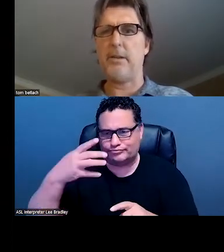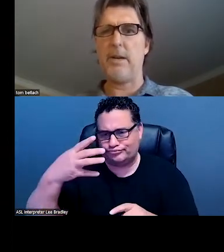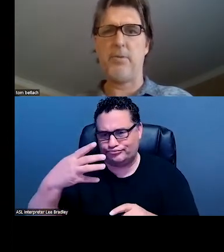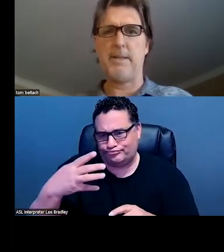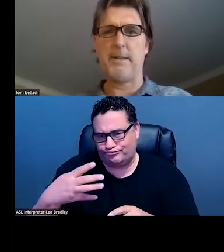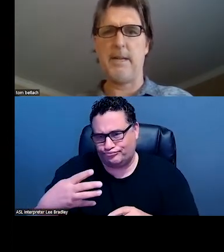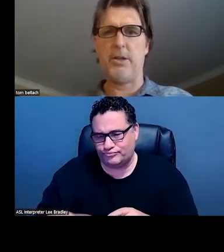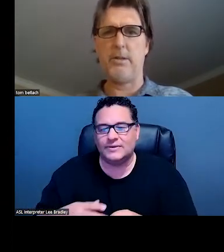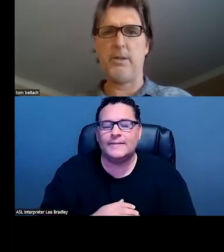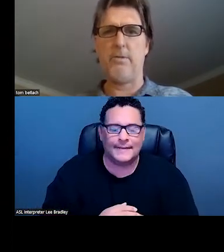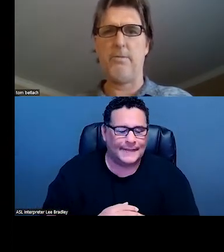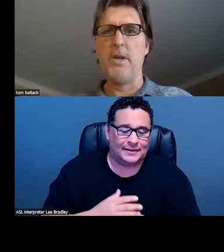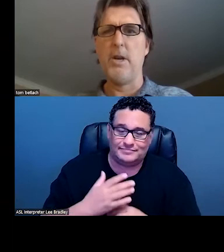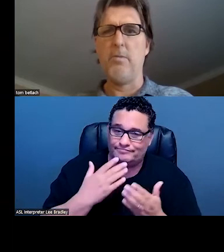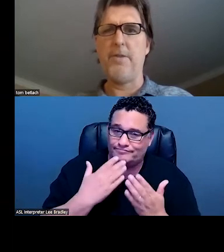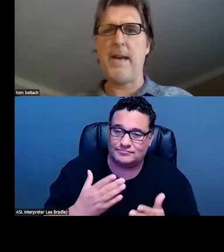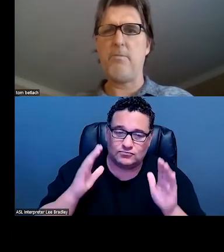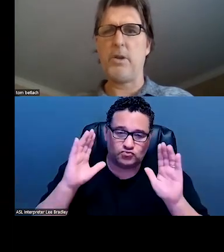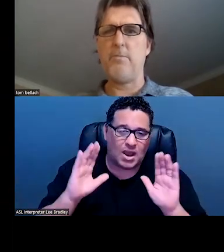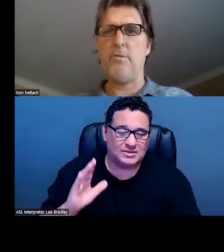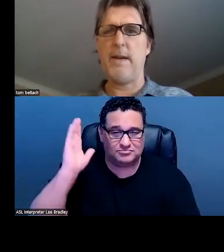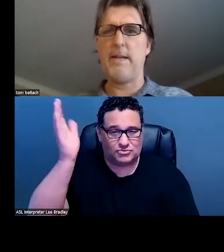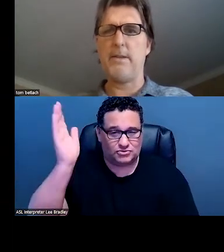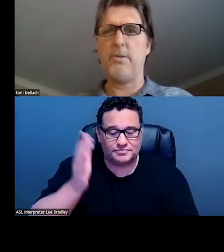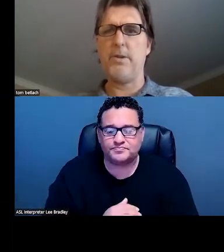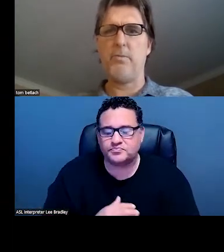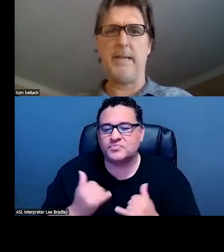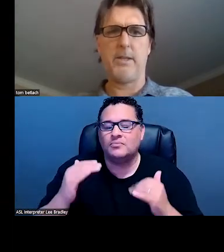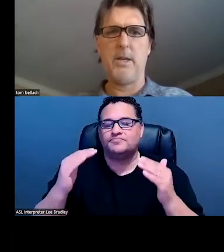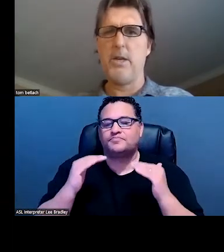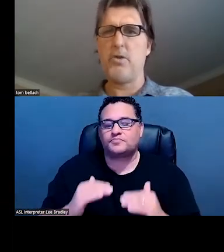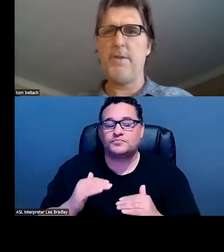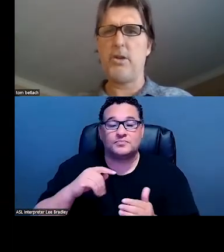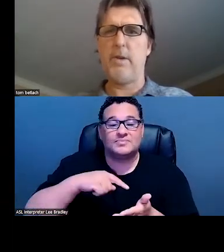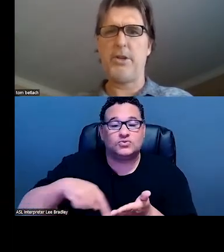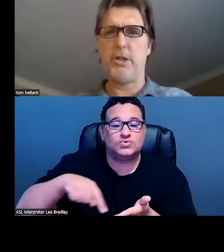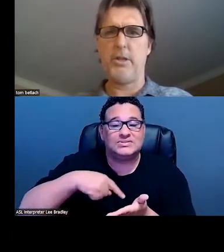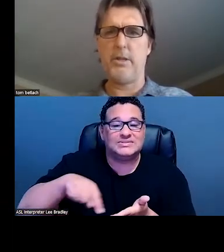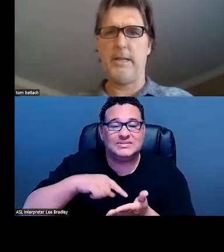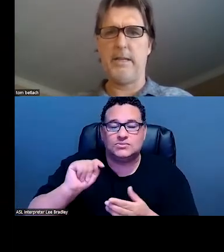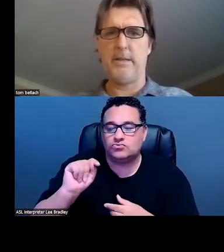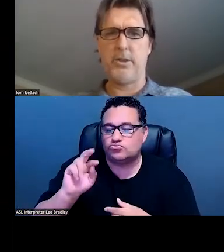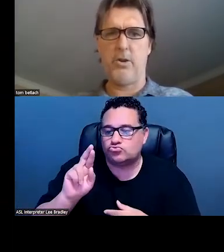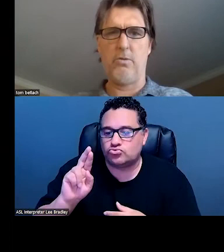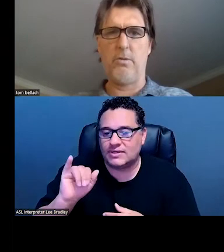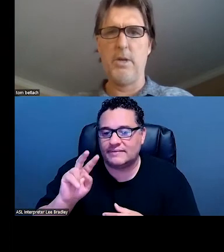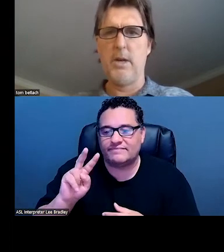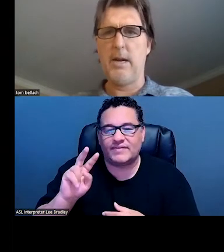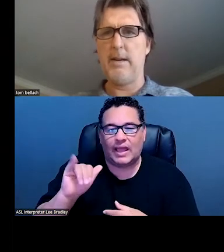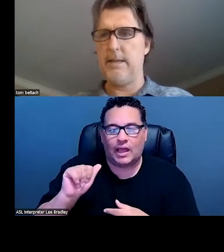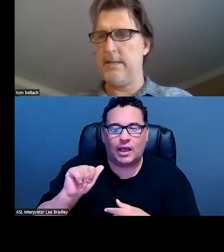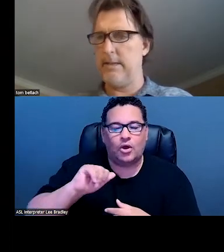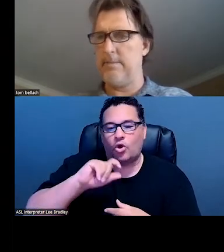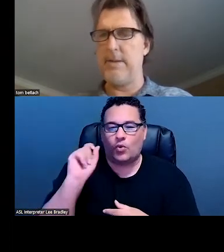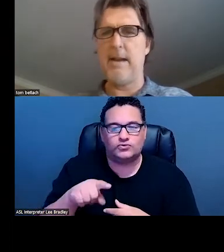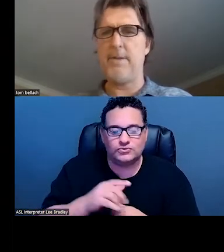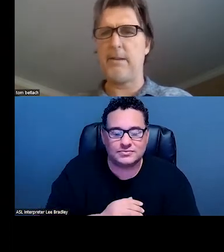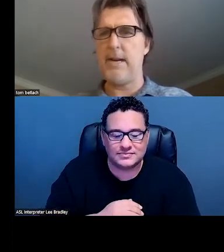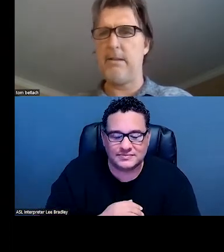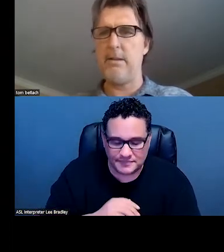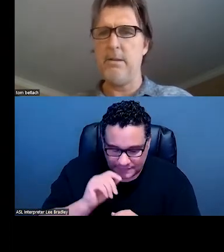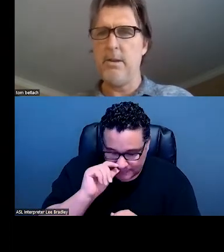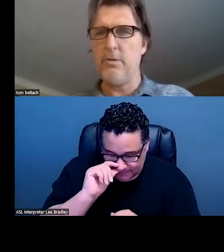GREAT PRESENTATION. WE WELL MOVE ON TO THIS WEEK'S TRIVIA QUESTION. SO, IN WE HAVE, DR. ALLEN. WHO IS